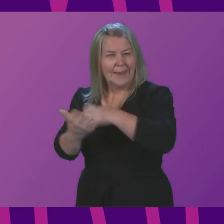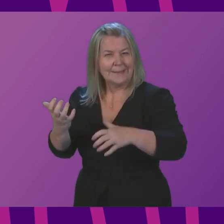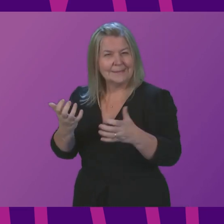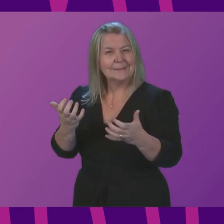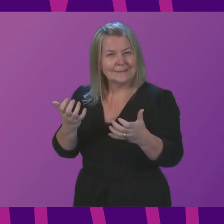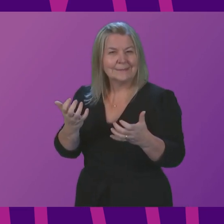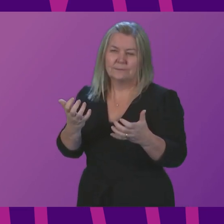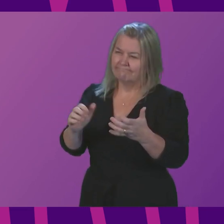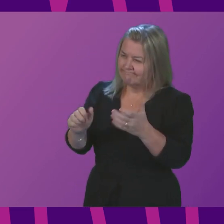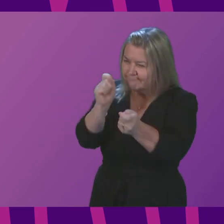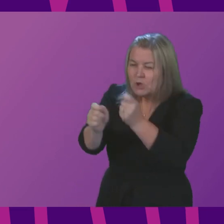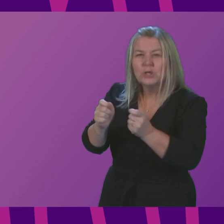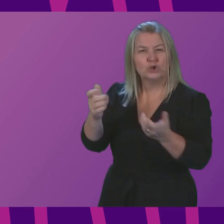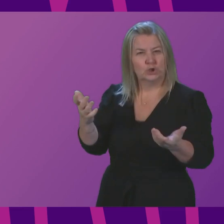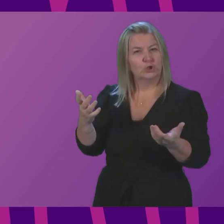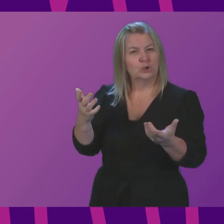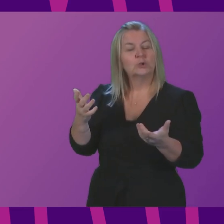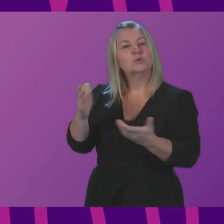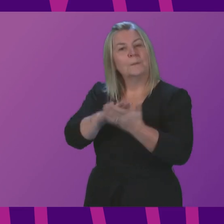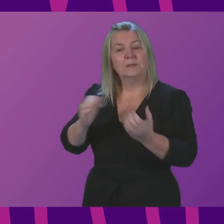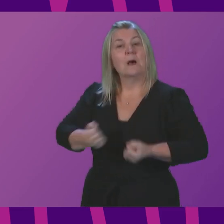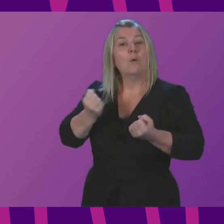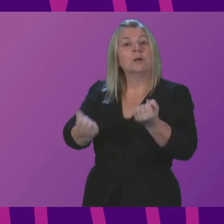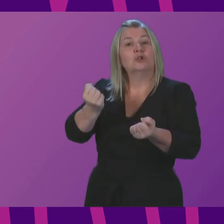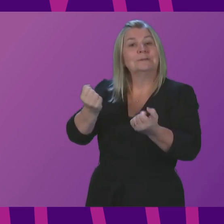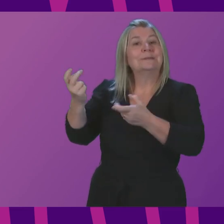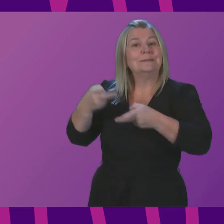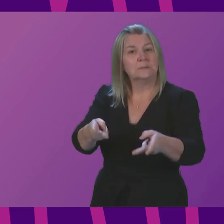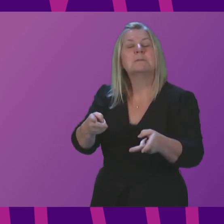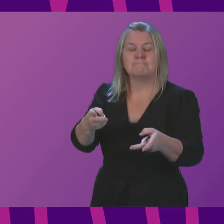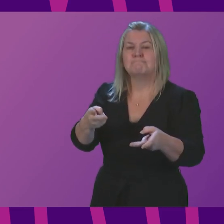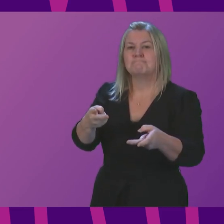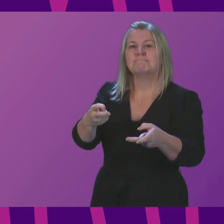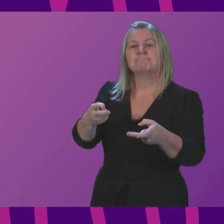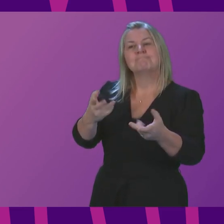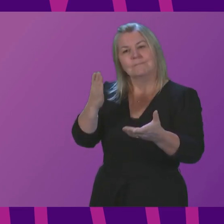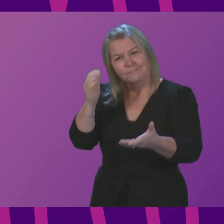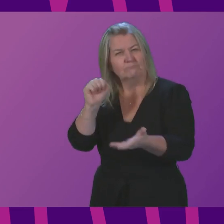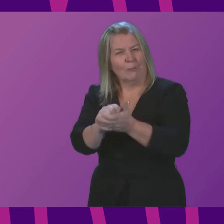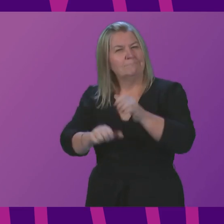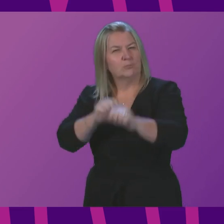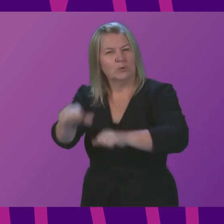properly in order that our overall justice system performs in the way that we want it to.